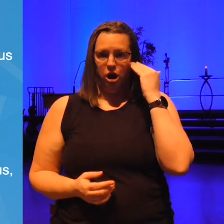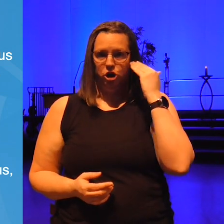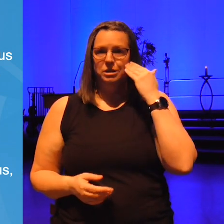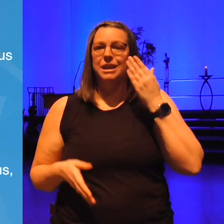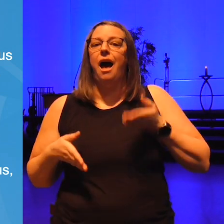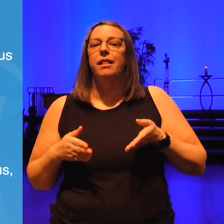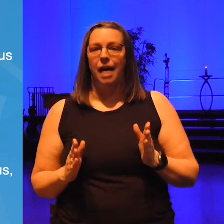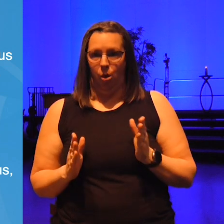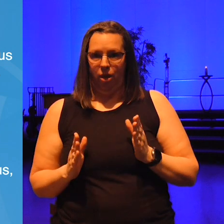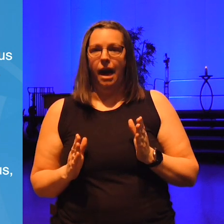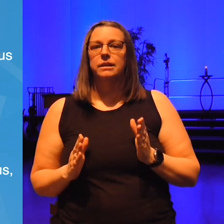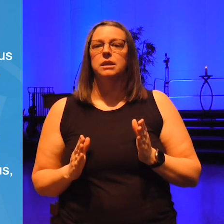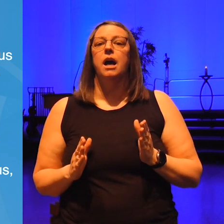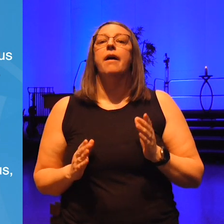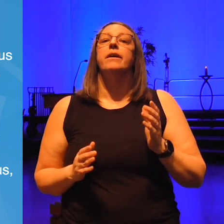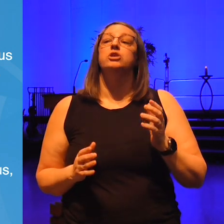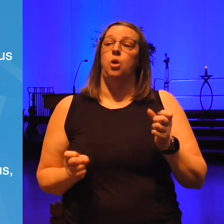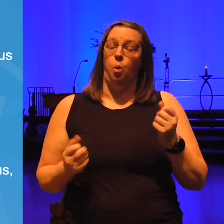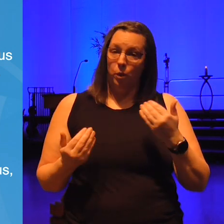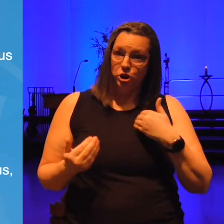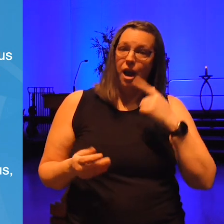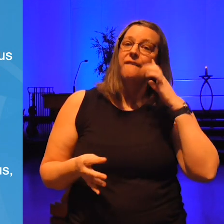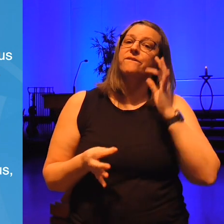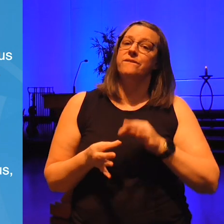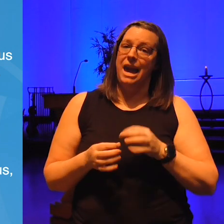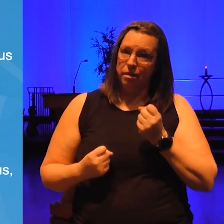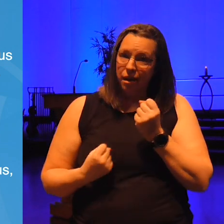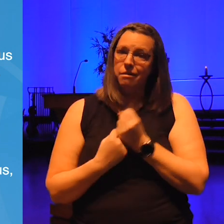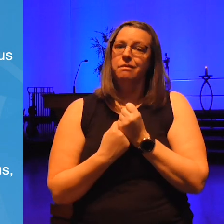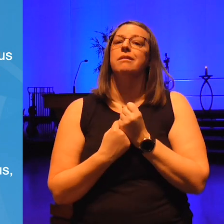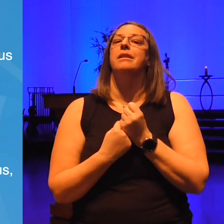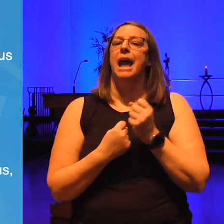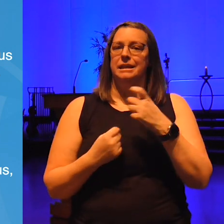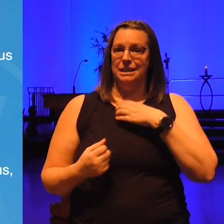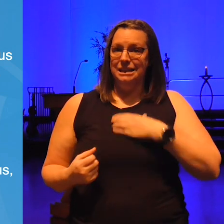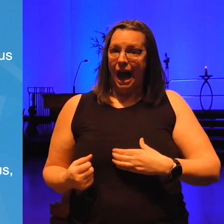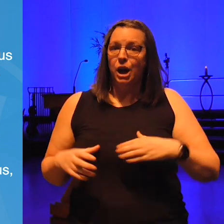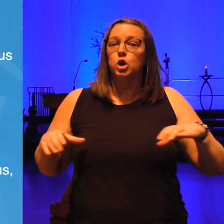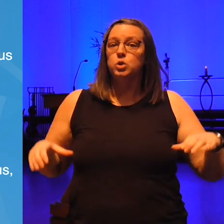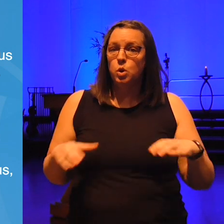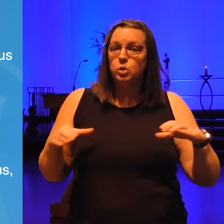have faith in it and its desire and its ability to do for us all that we shall ever need to have